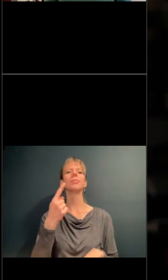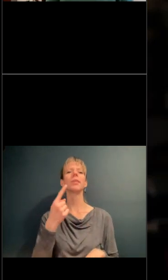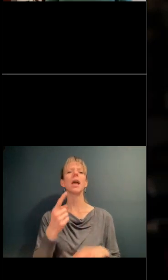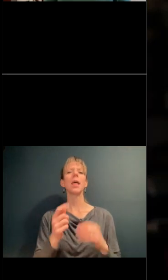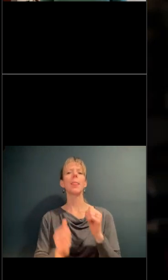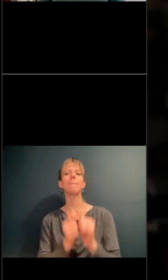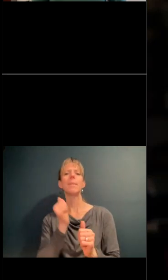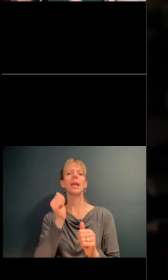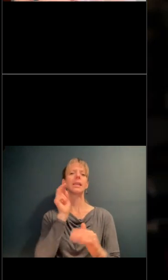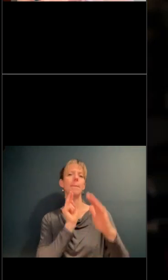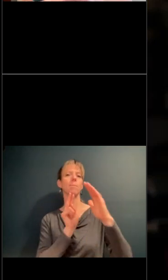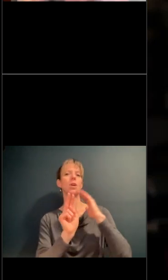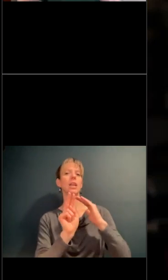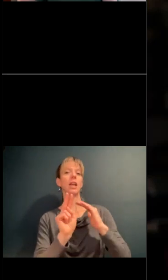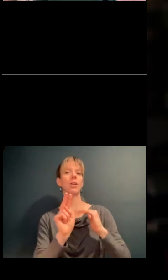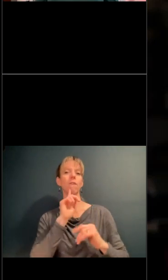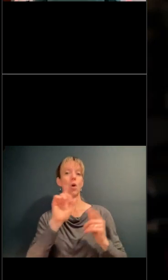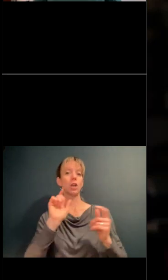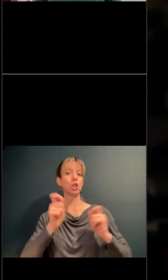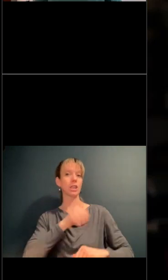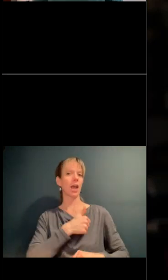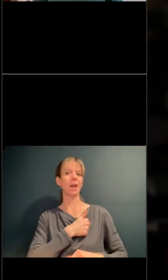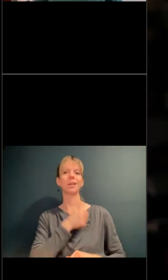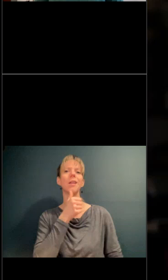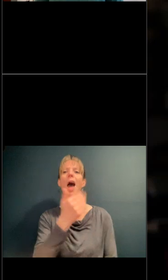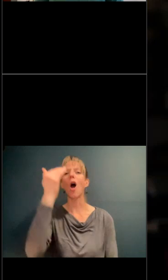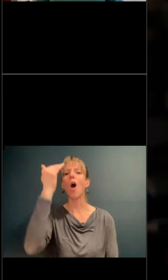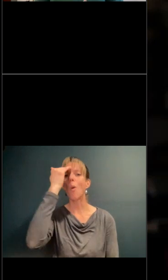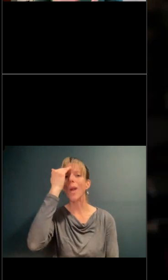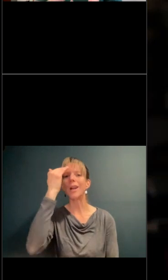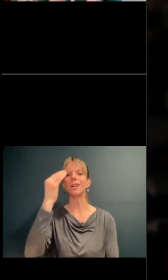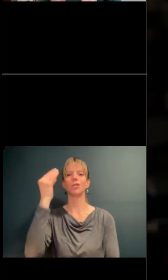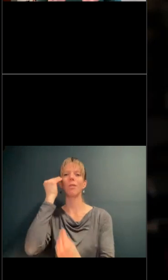attitude change isn't really the awareness and informational efforts, but it is the efforts